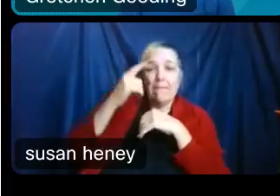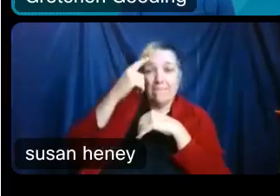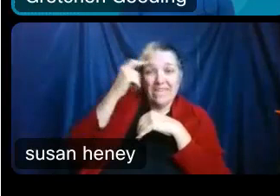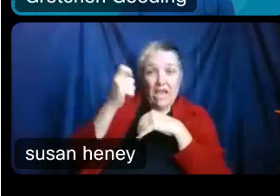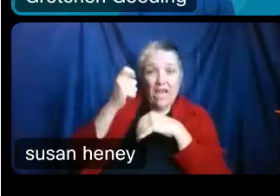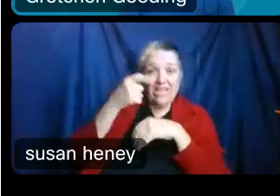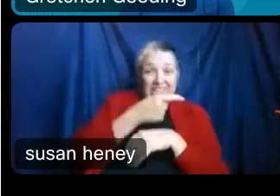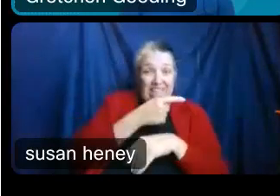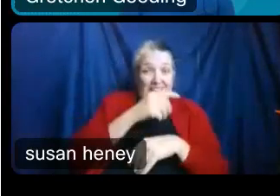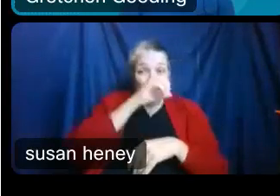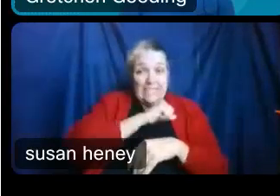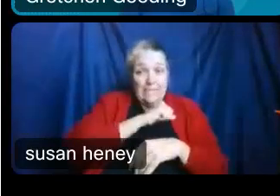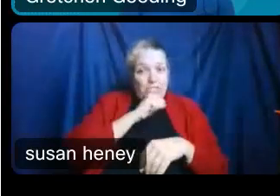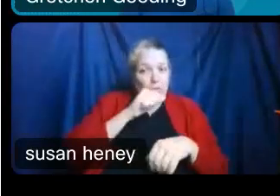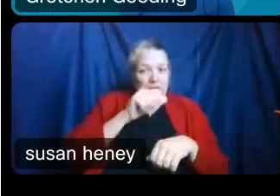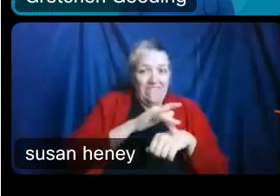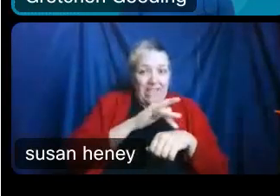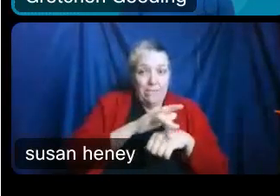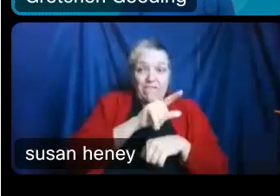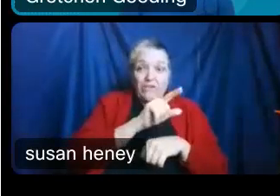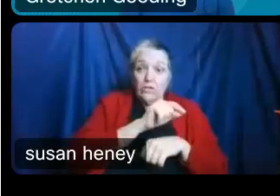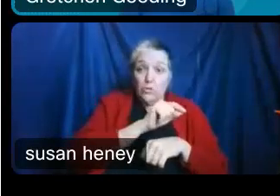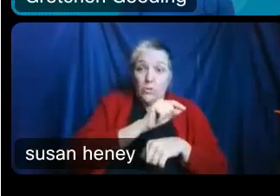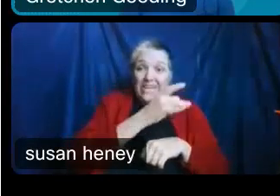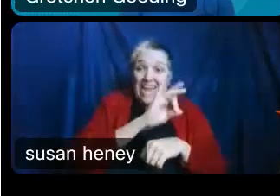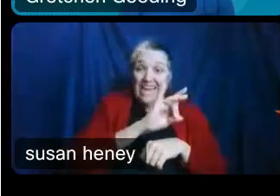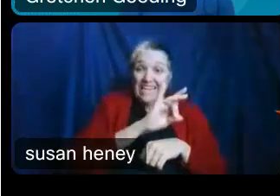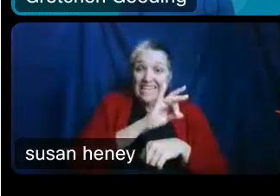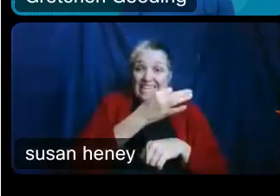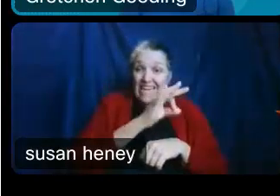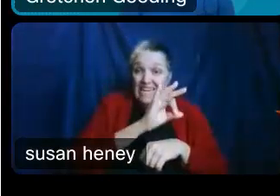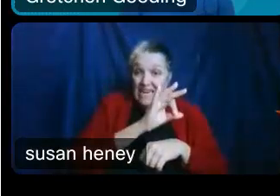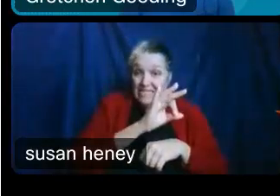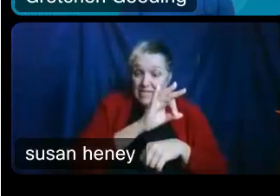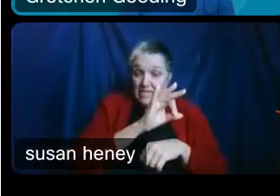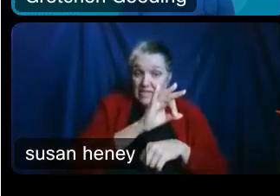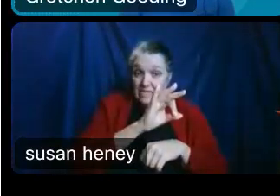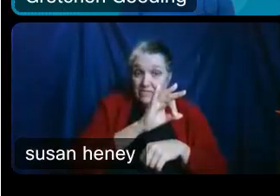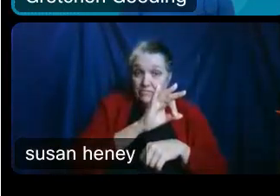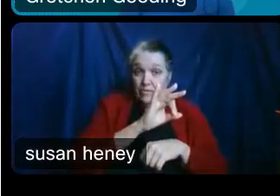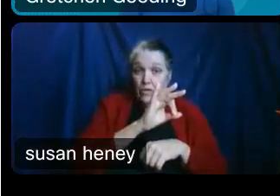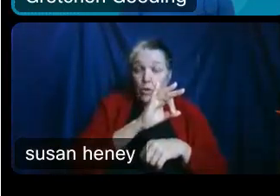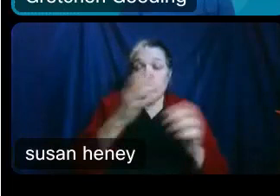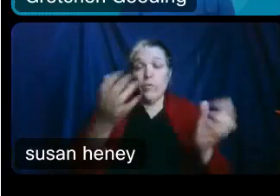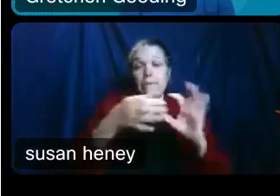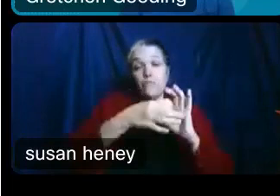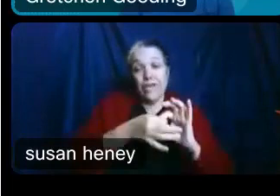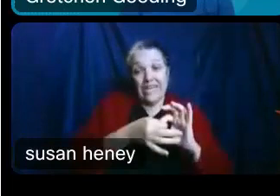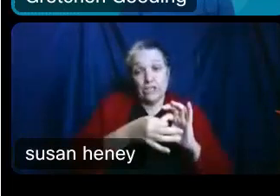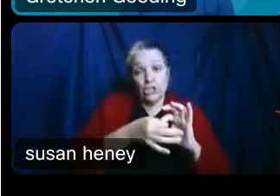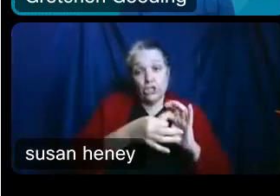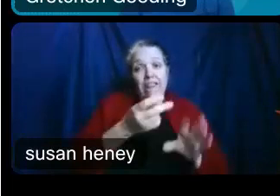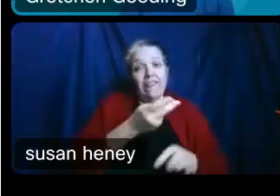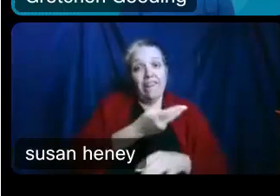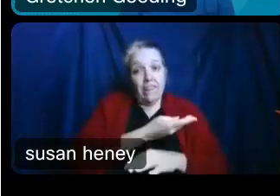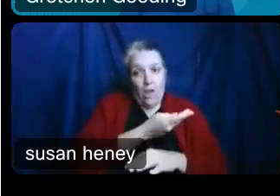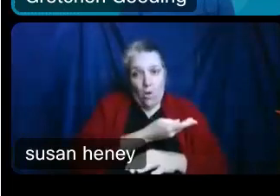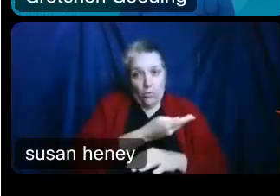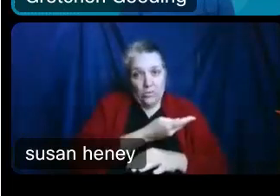estimates for 2018 and 2019, our solution was to bridge the 2018 and 2019 taken from